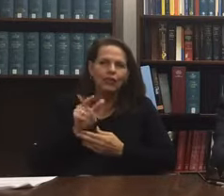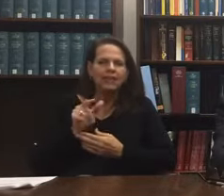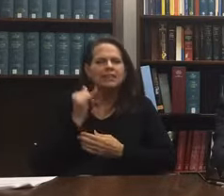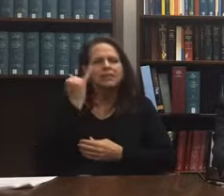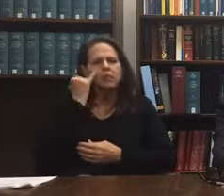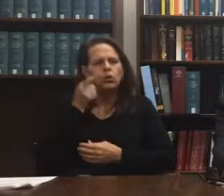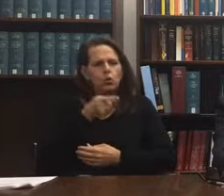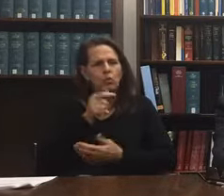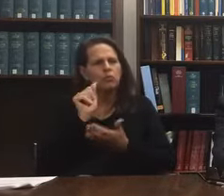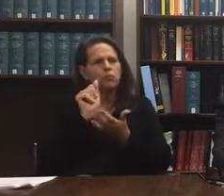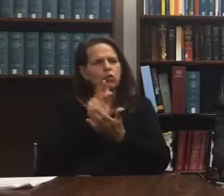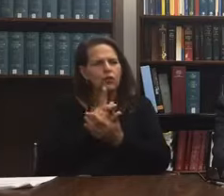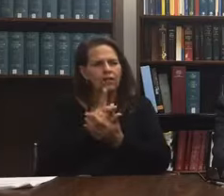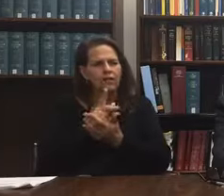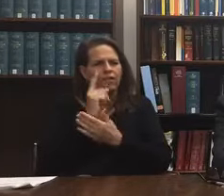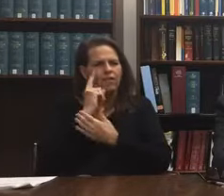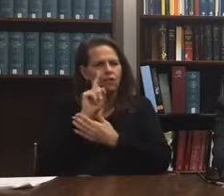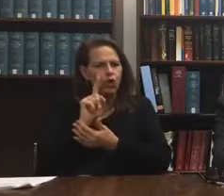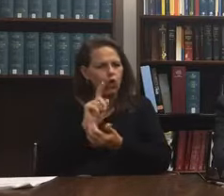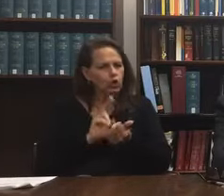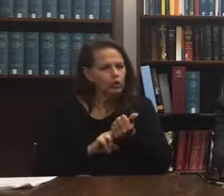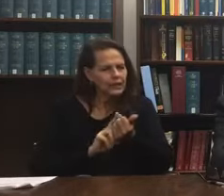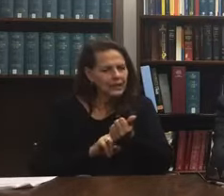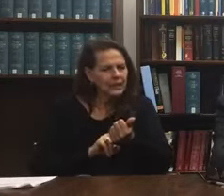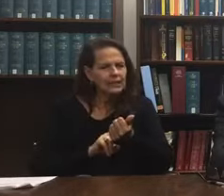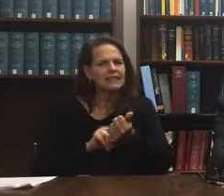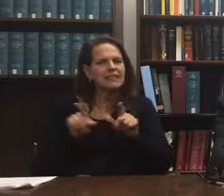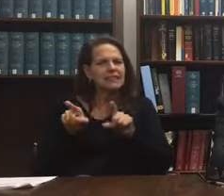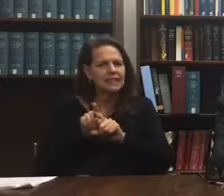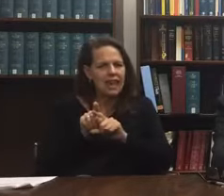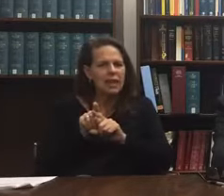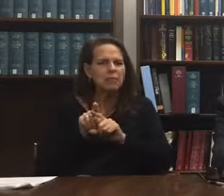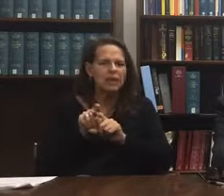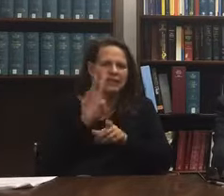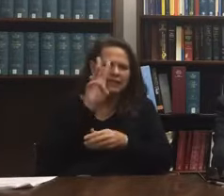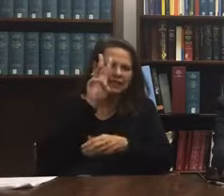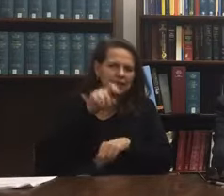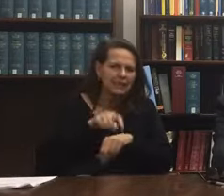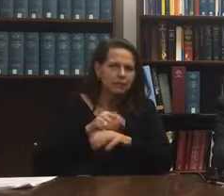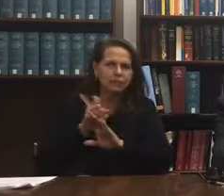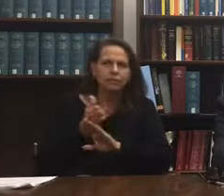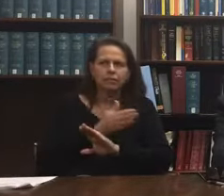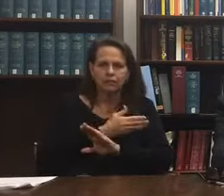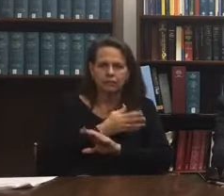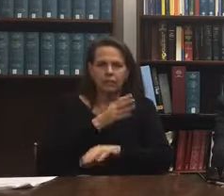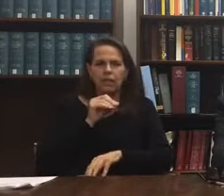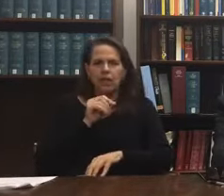for nursing the same amount of Nursing six times prior and your condition your